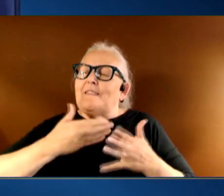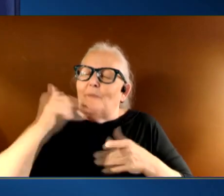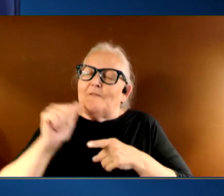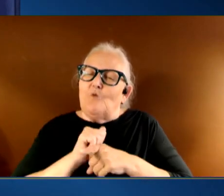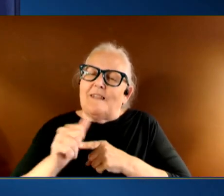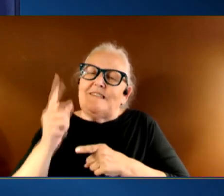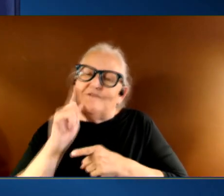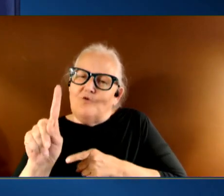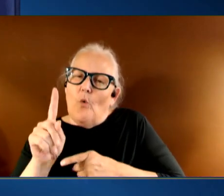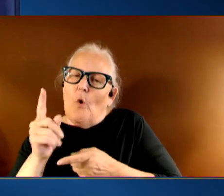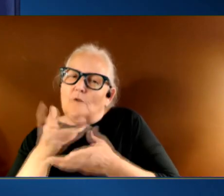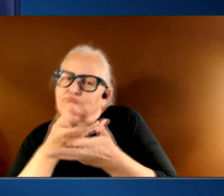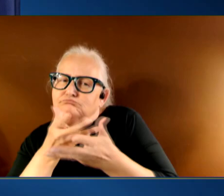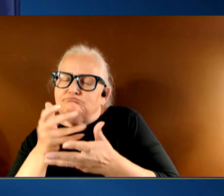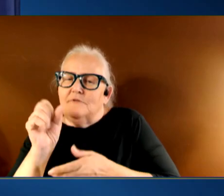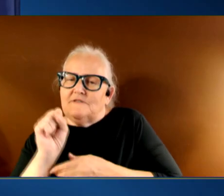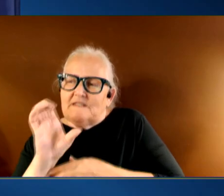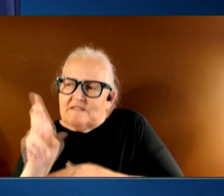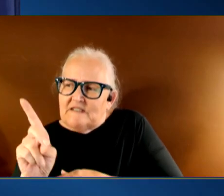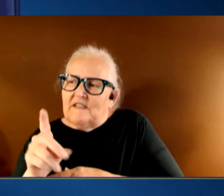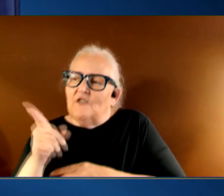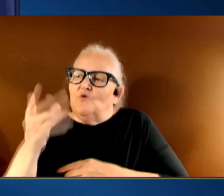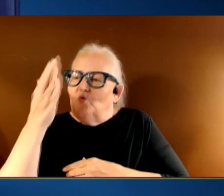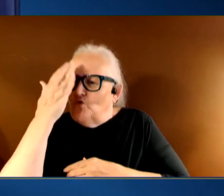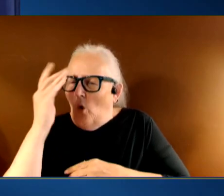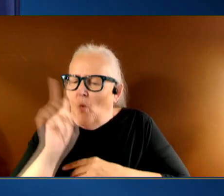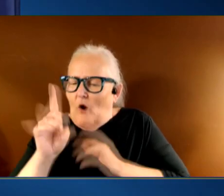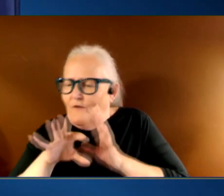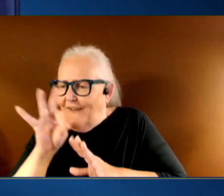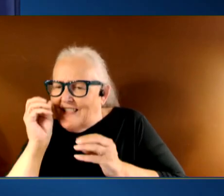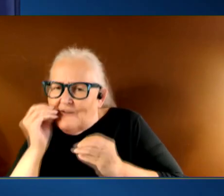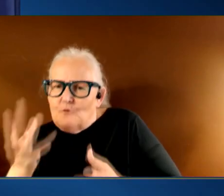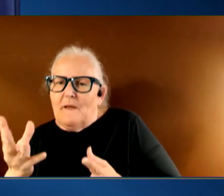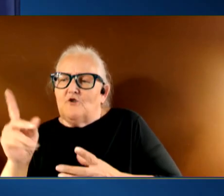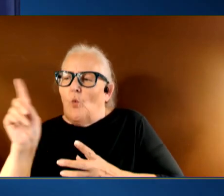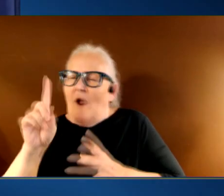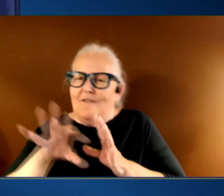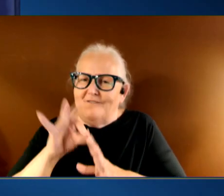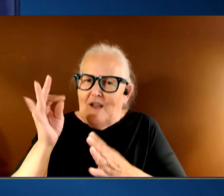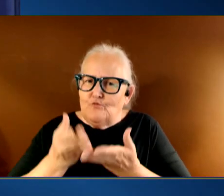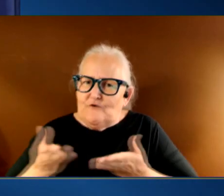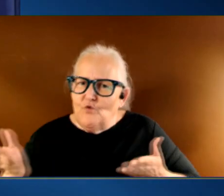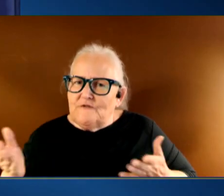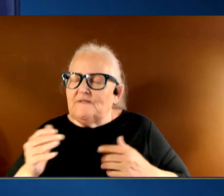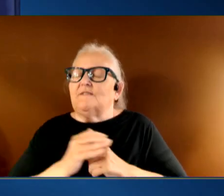and that they know where to go in order to access those resources. And so, that was kind of the bare